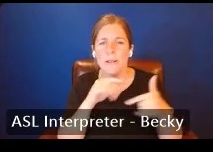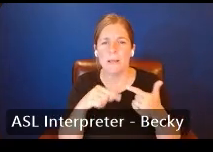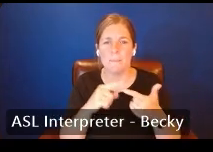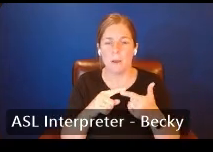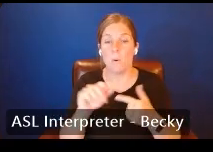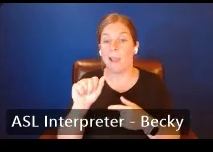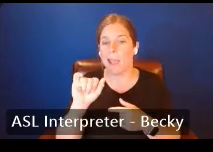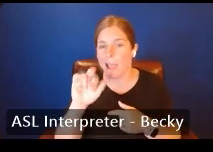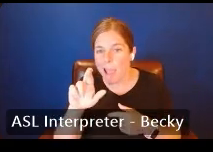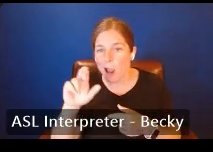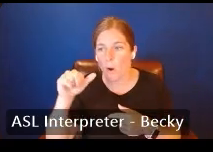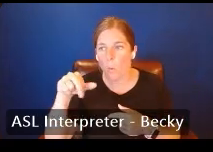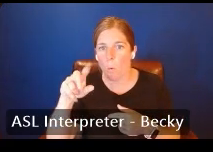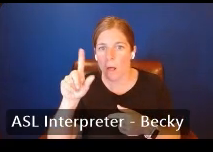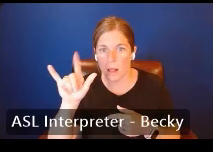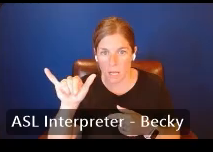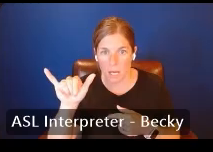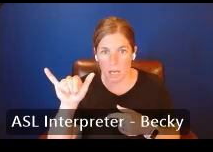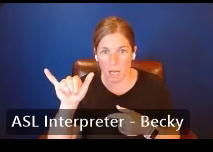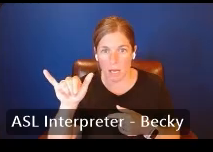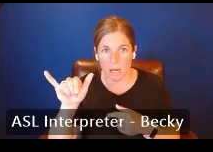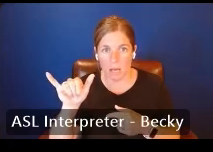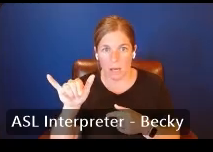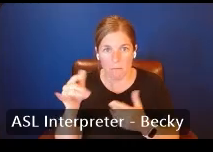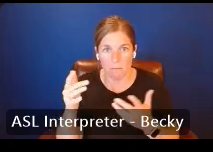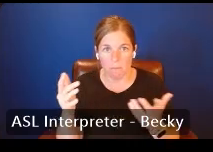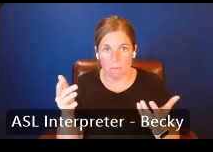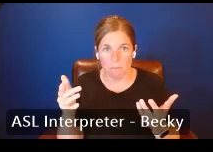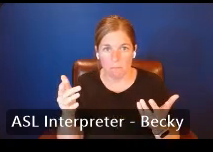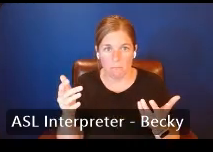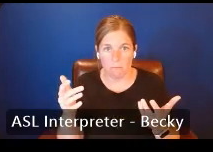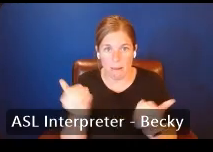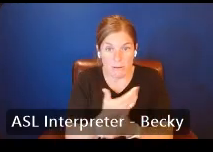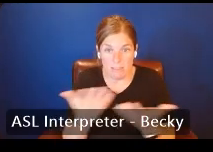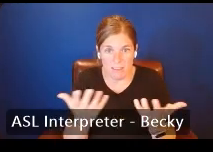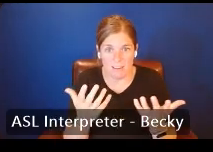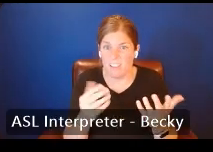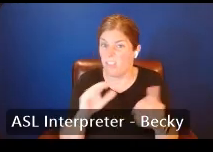that list would cover your whole screen and not be very useful?